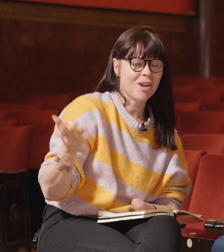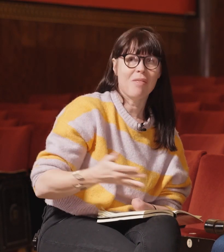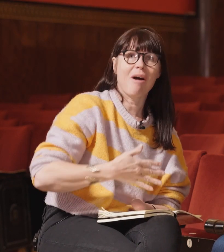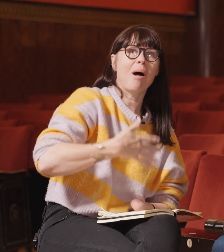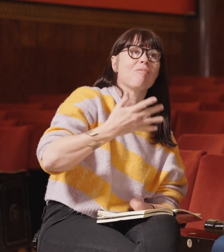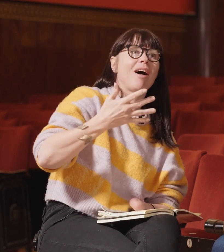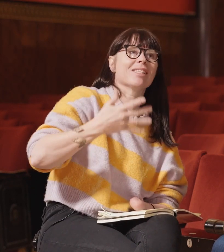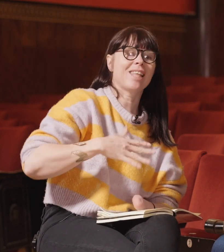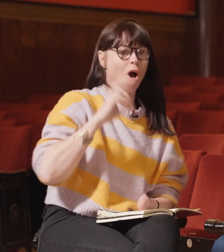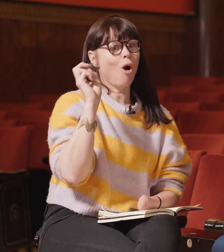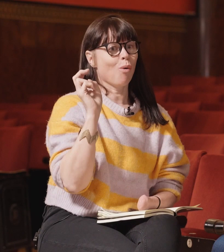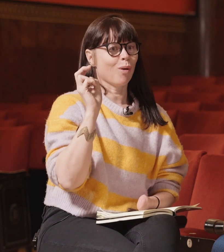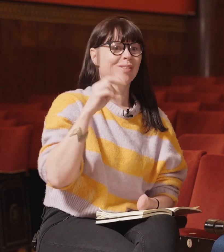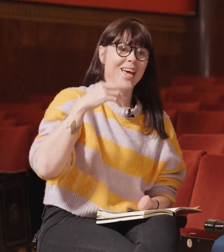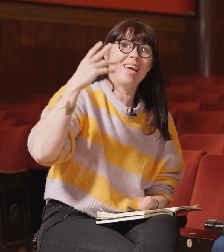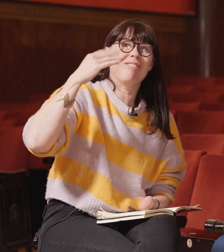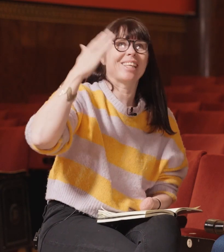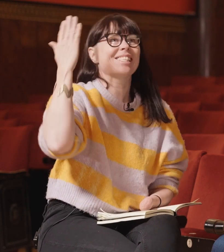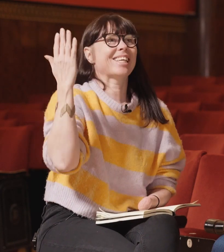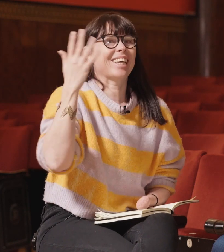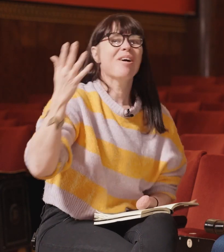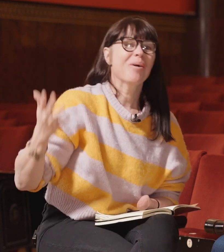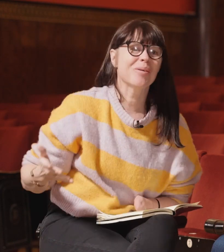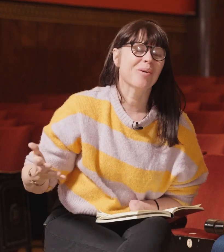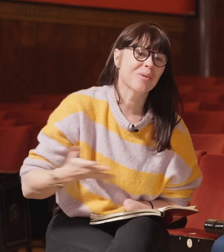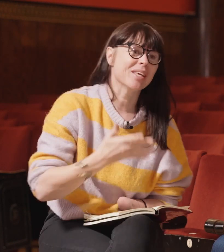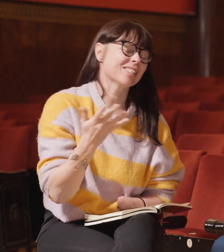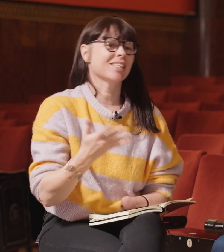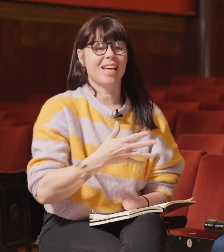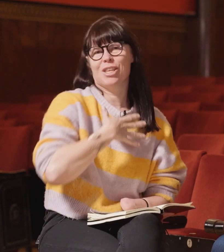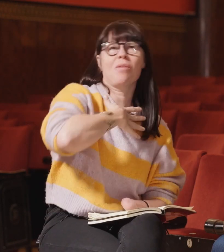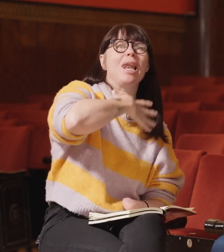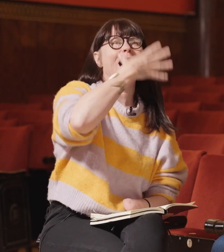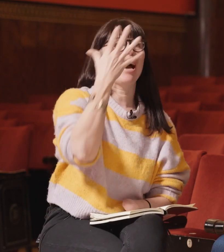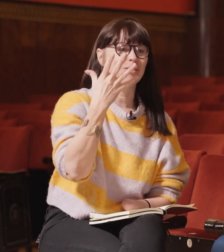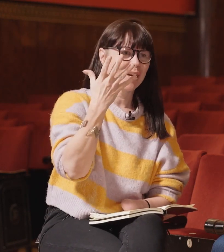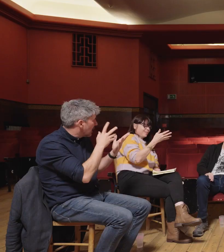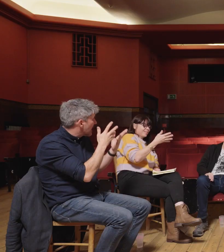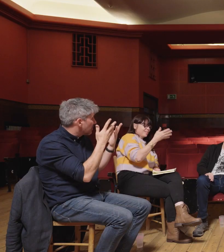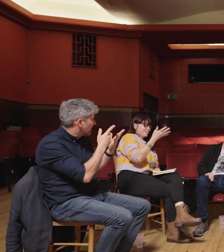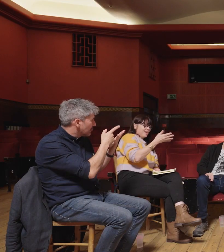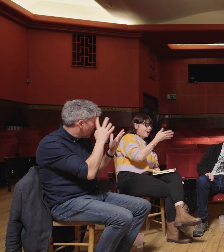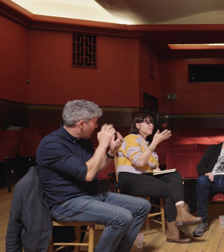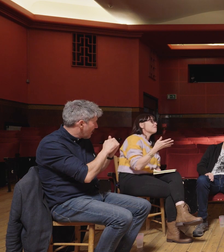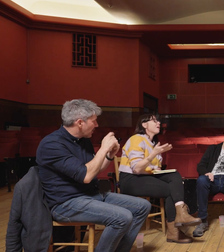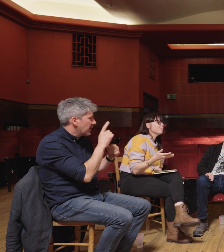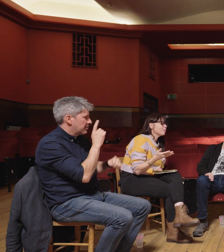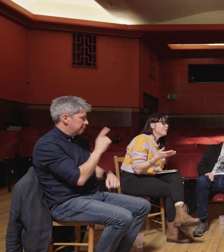They're upright, they're whole, they're hearing, they're seeing, all these things, you know? They're loud... Undefinable.